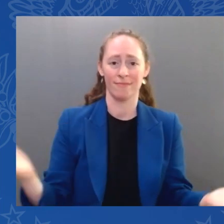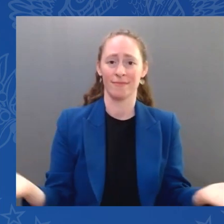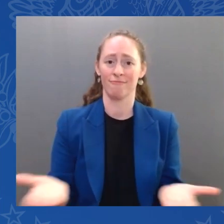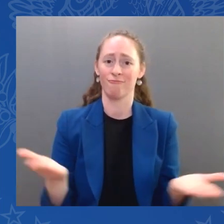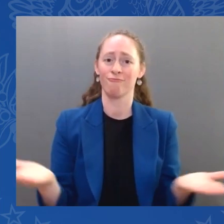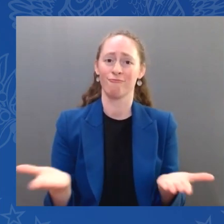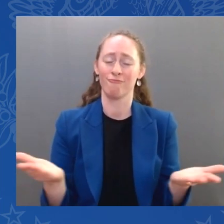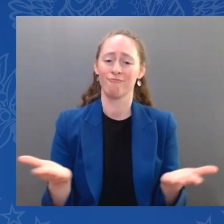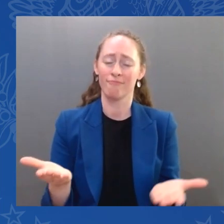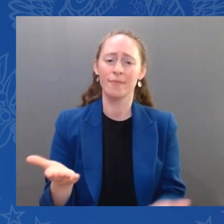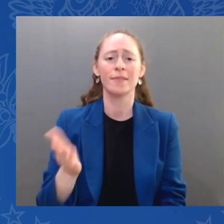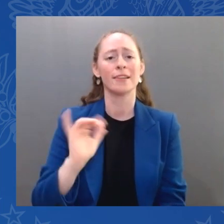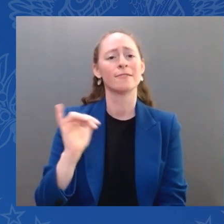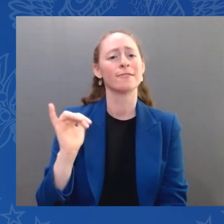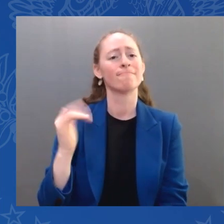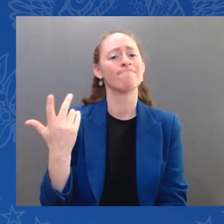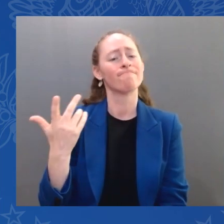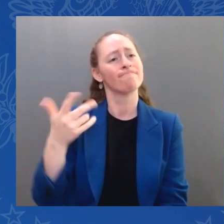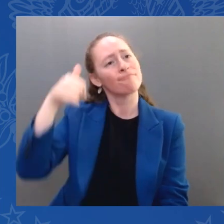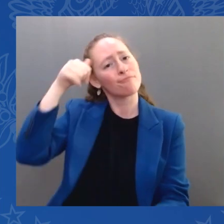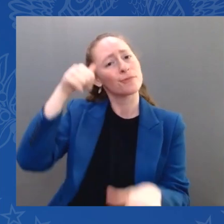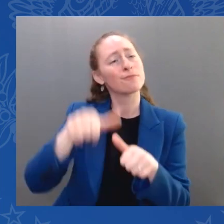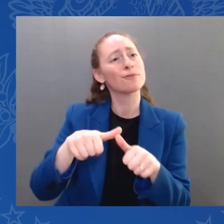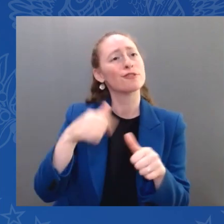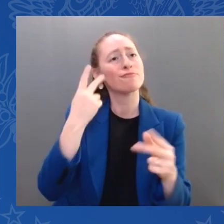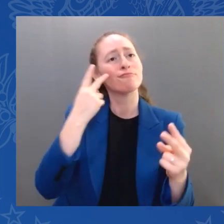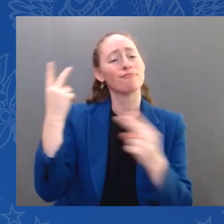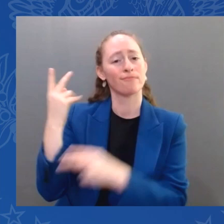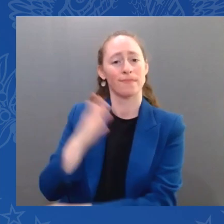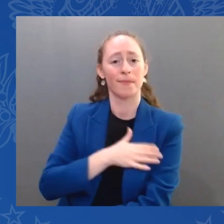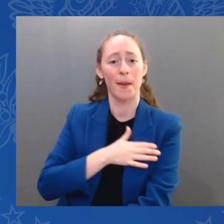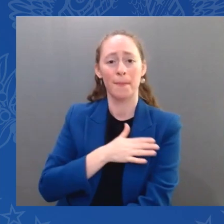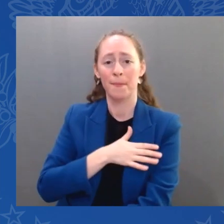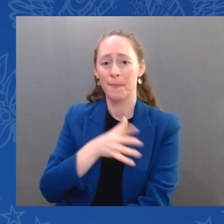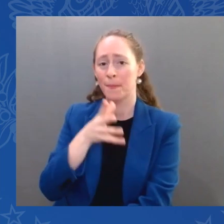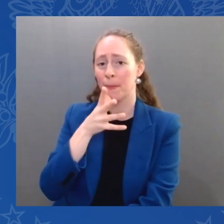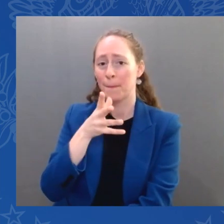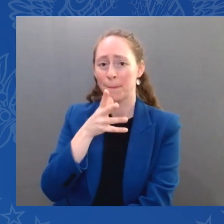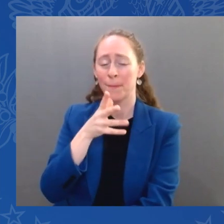We are eternally grateful and comforted by you and the second gentleman sincere expressions